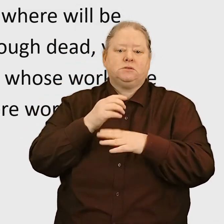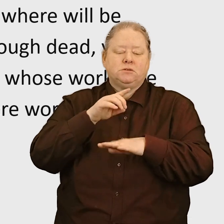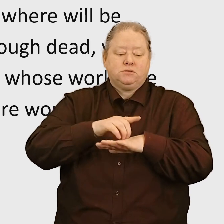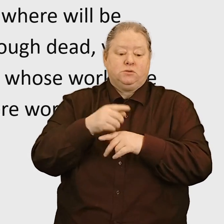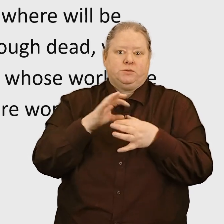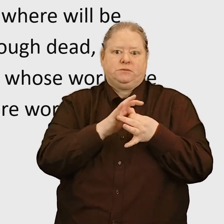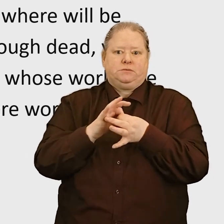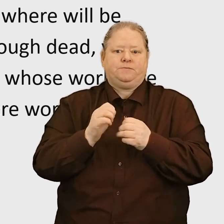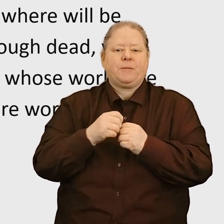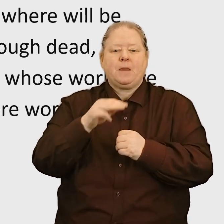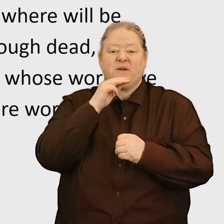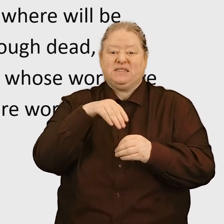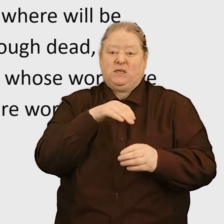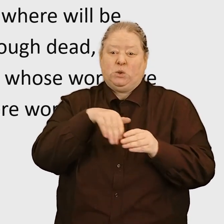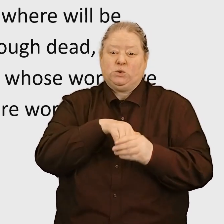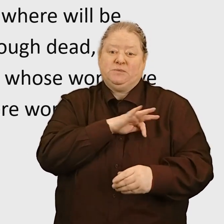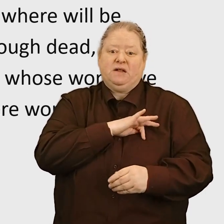I presume he means including himself, and he does later get a statue.